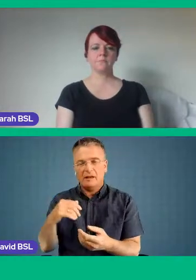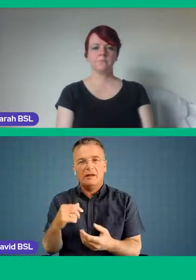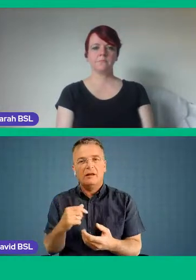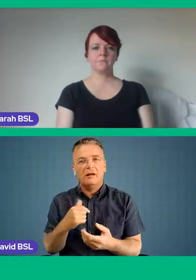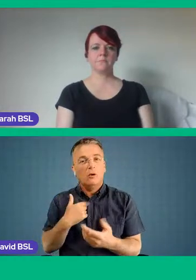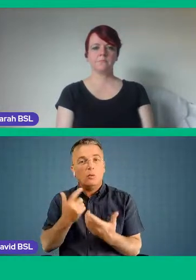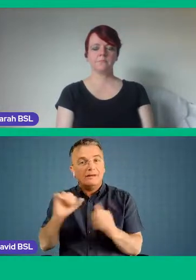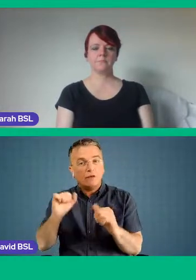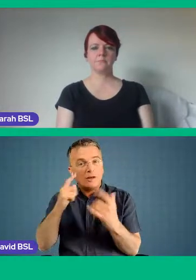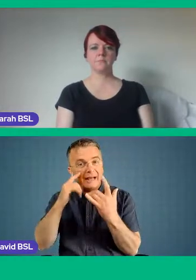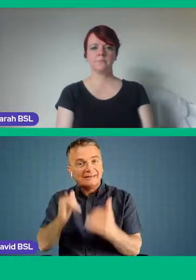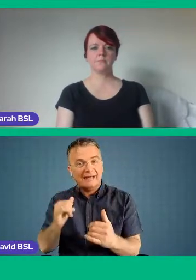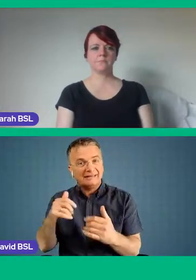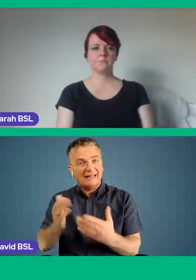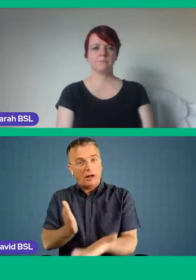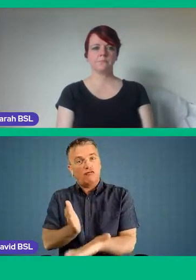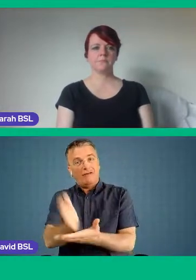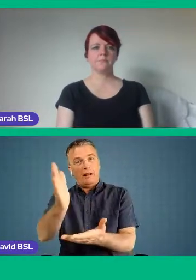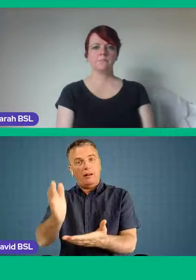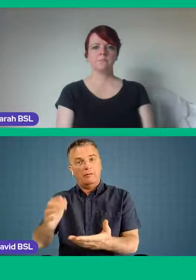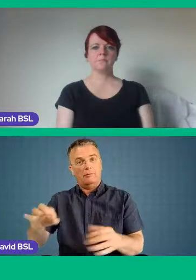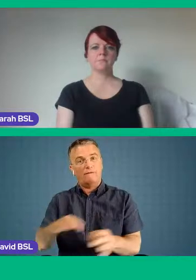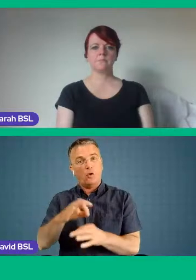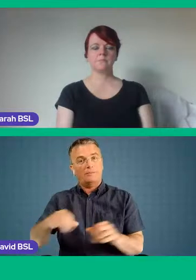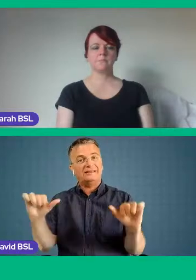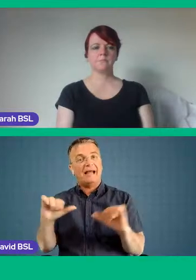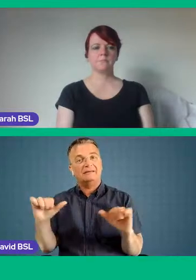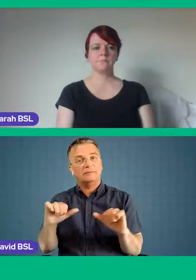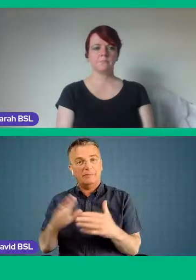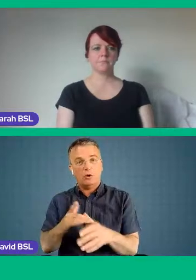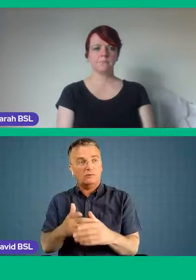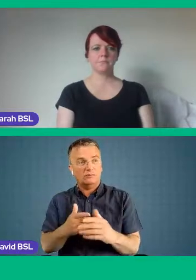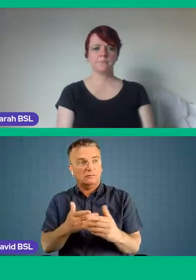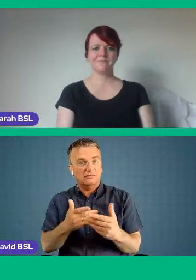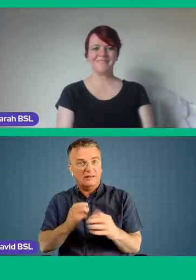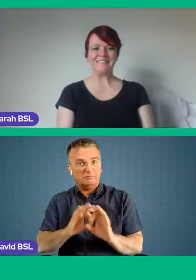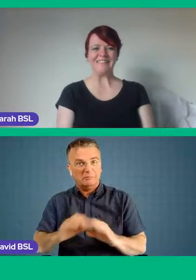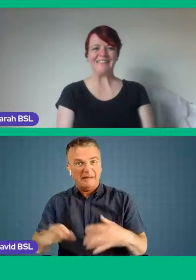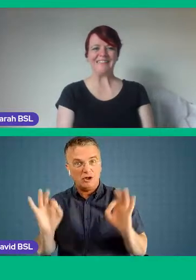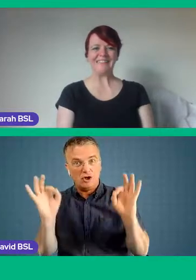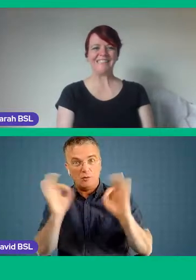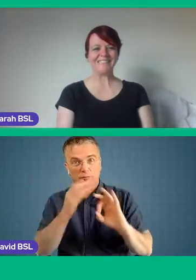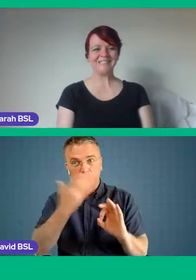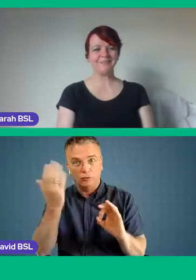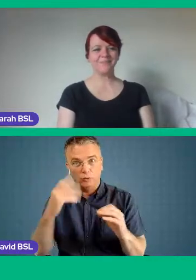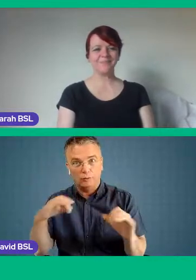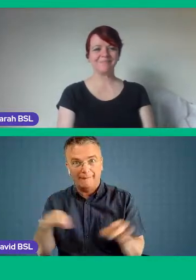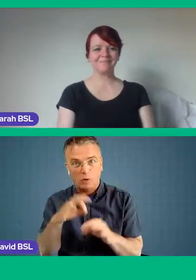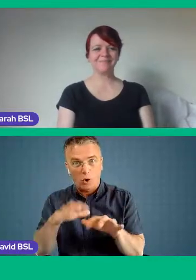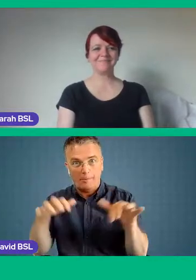this device would be used. We haven't actually tested in a real performance environment yet because there hasn't